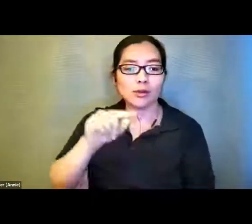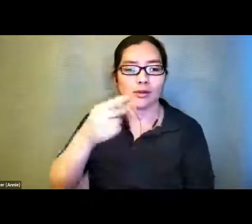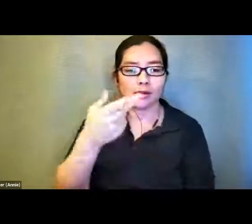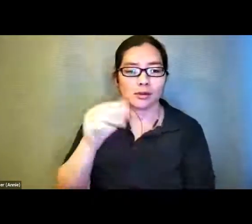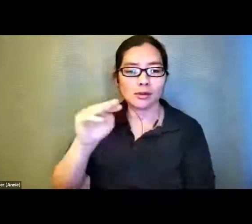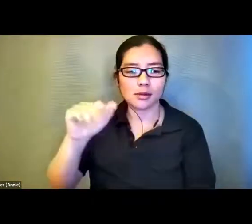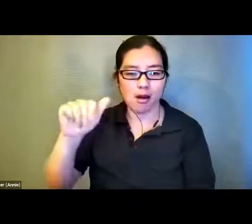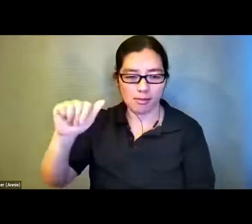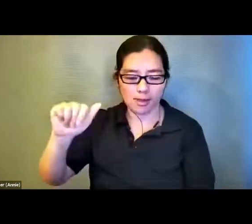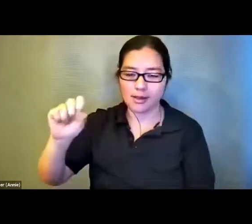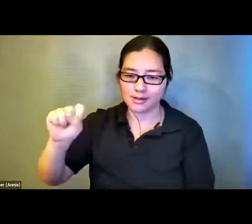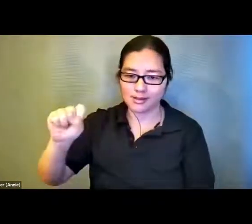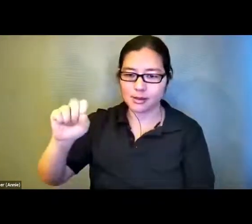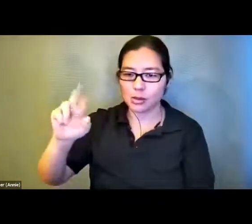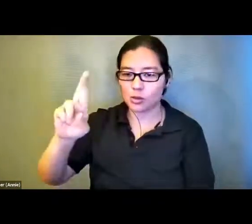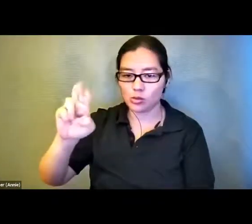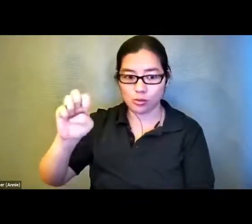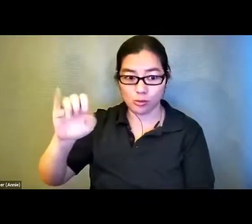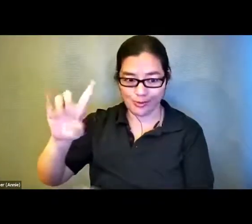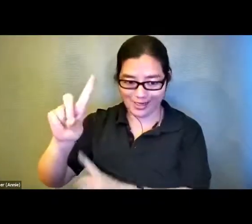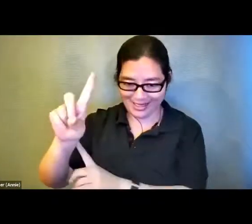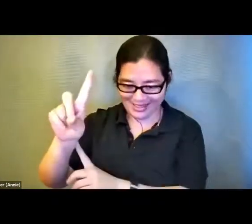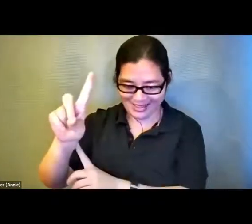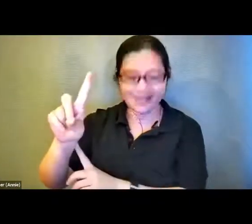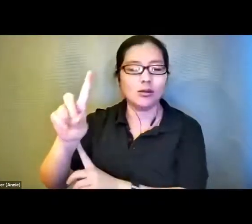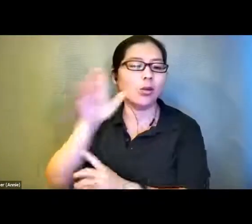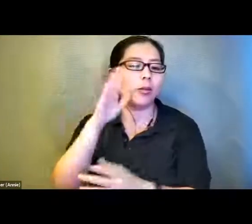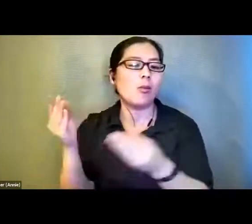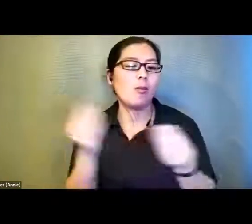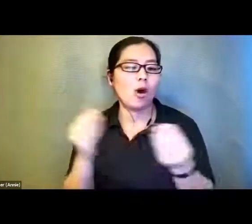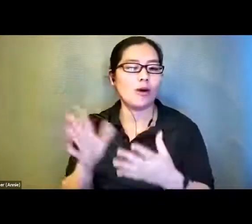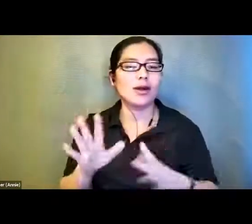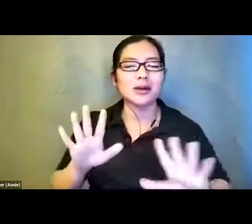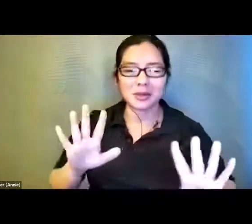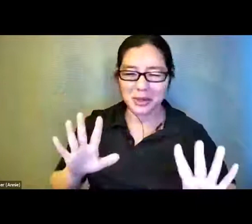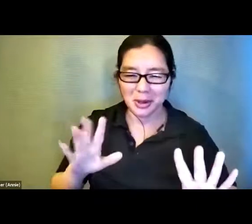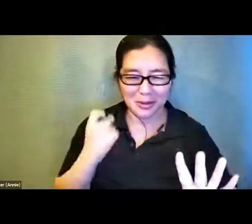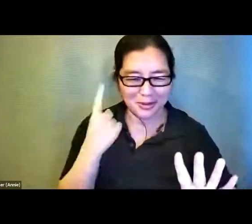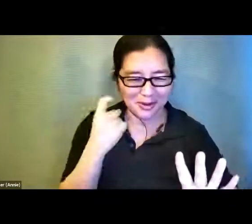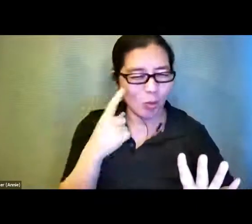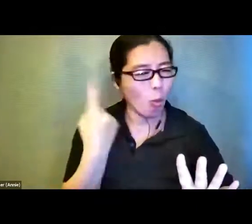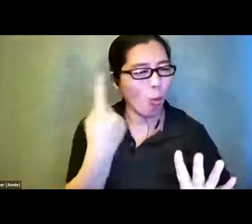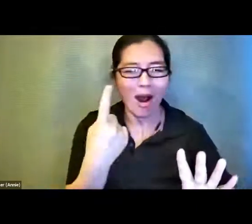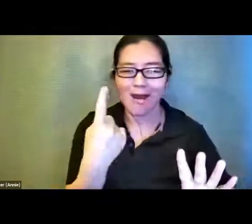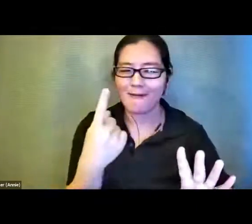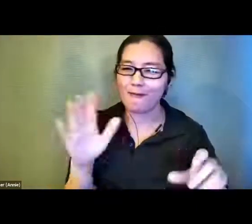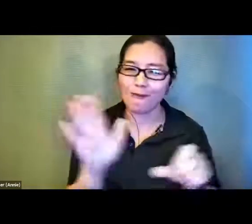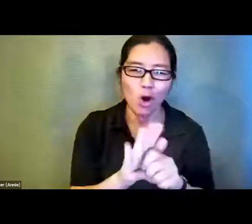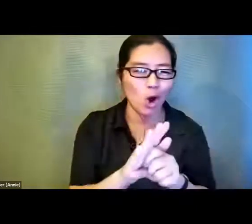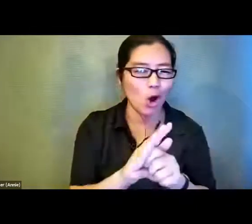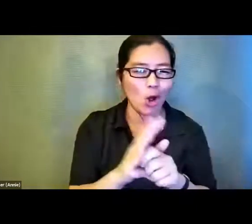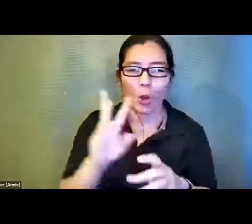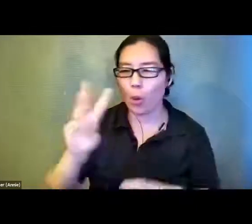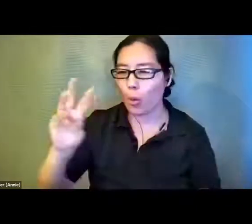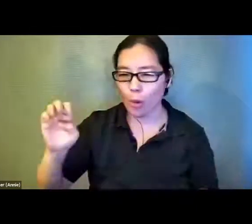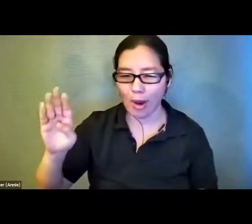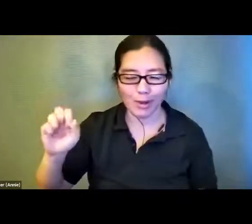Because we're doing one webinar for the full day there will be these little bumpy moments in between panels where we're getting everybody promoted. Bear us with a minute.